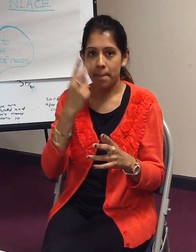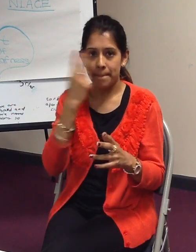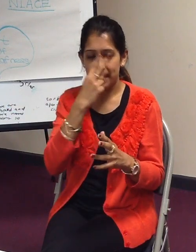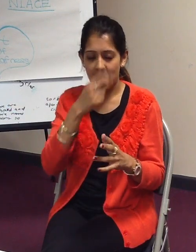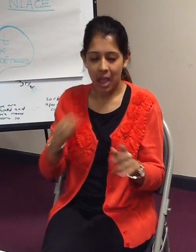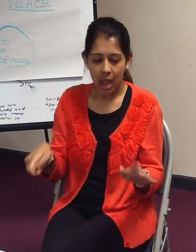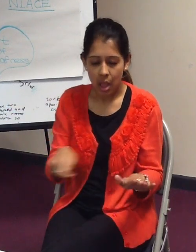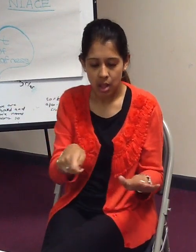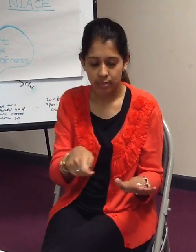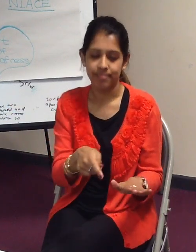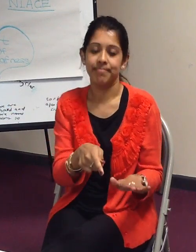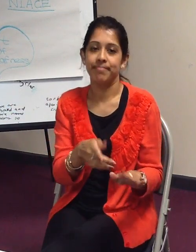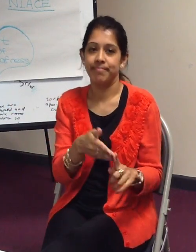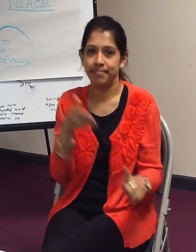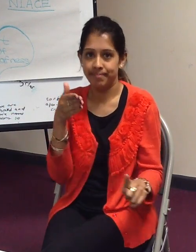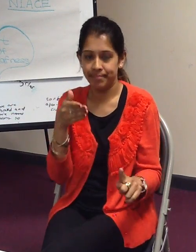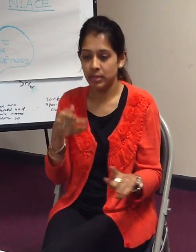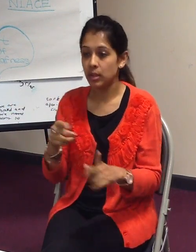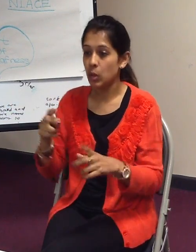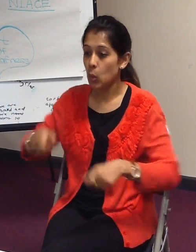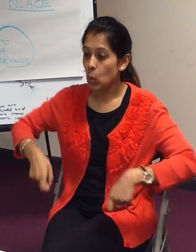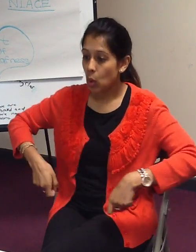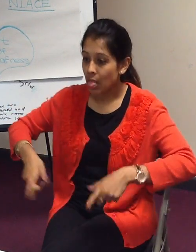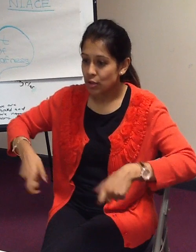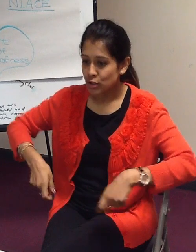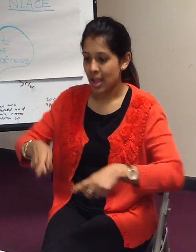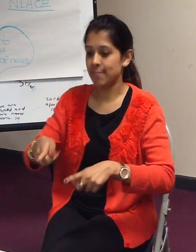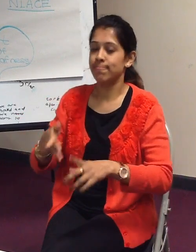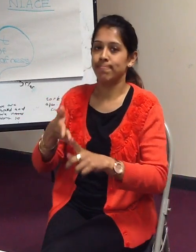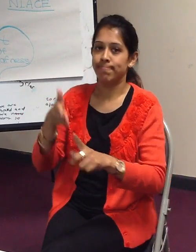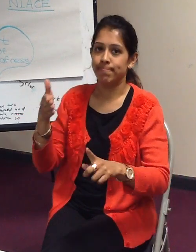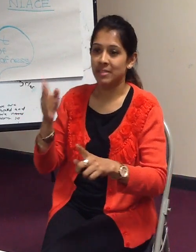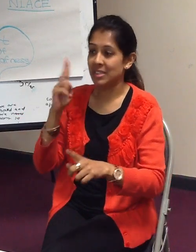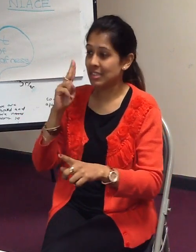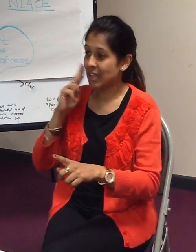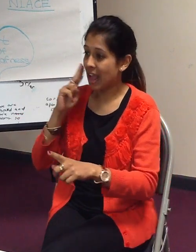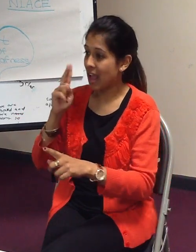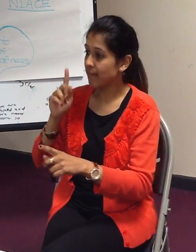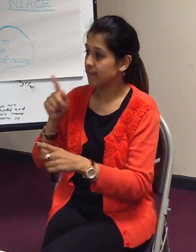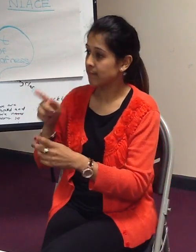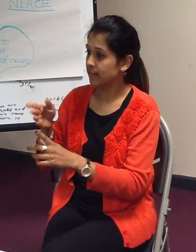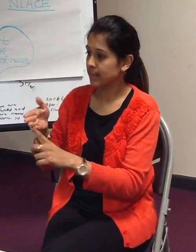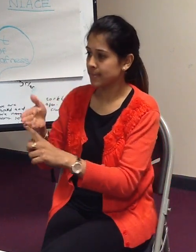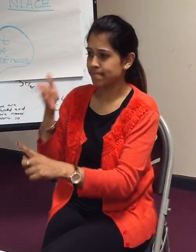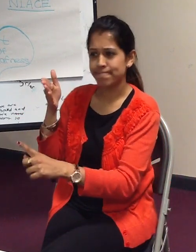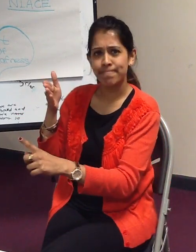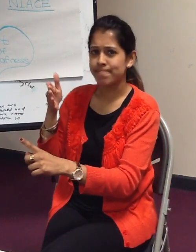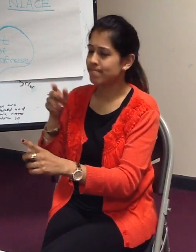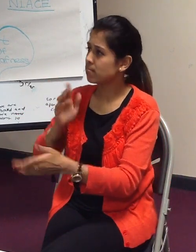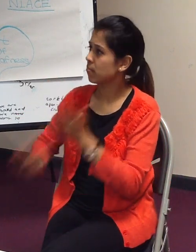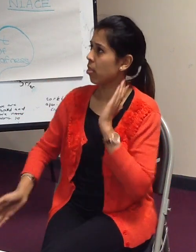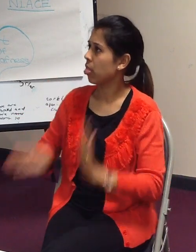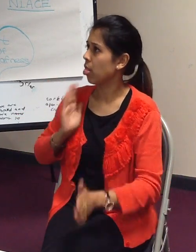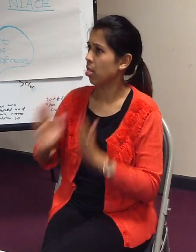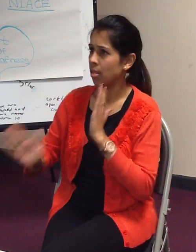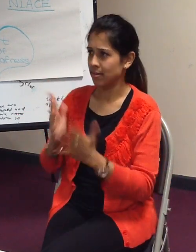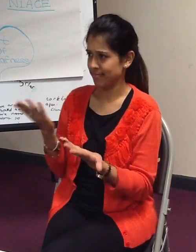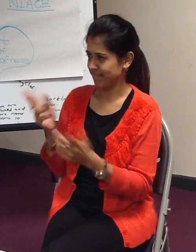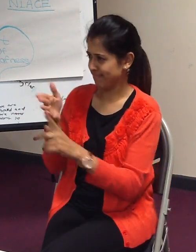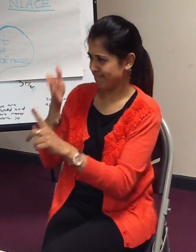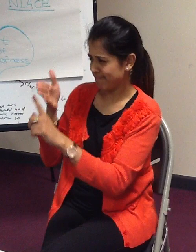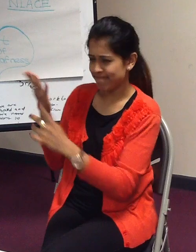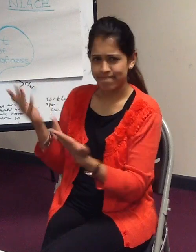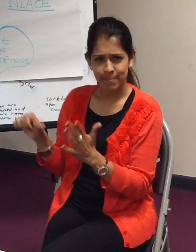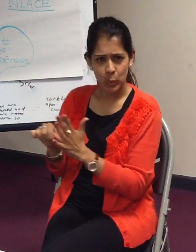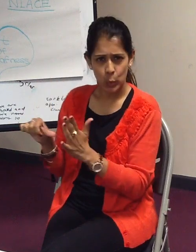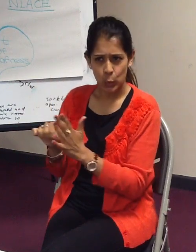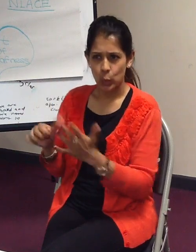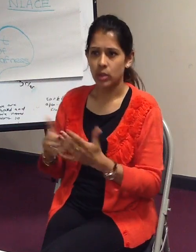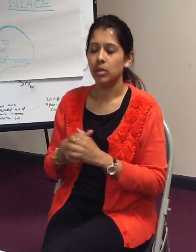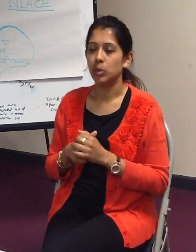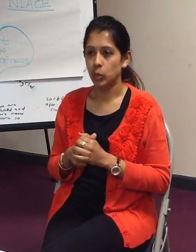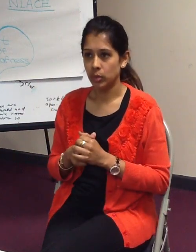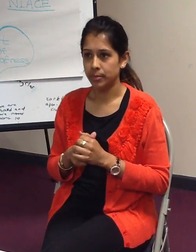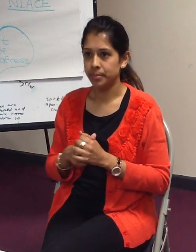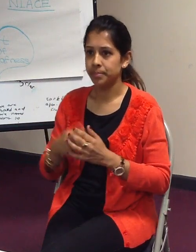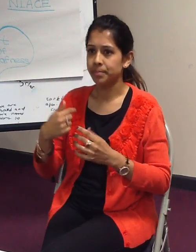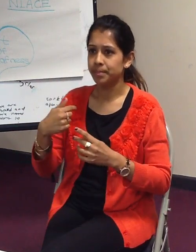Organisations recognise physical disabilities, visual impairment, but they seem to struggle around Deafness!